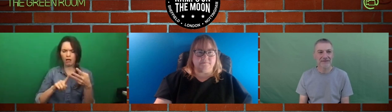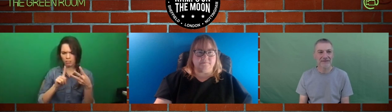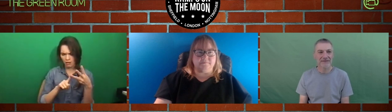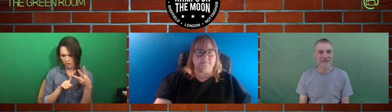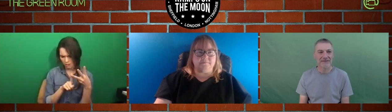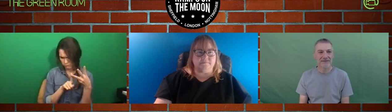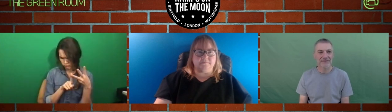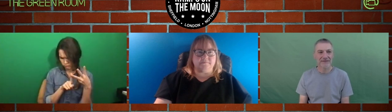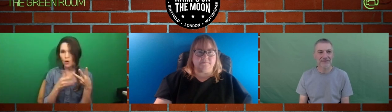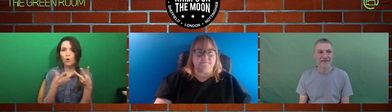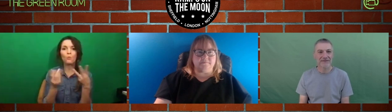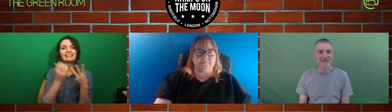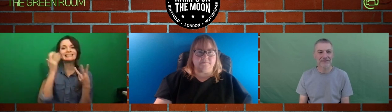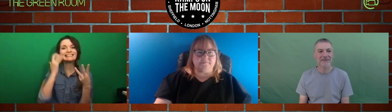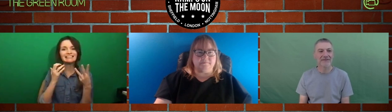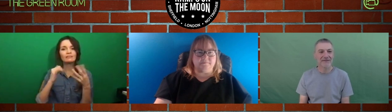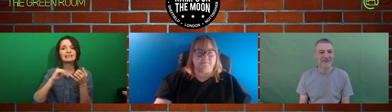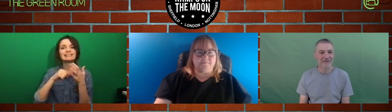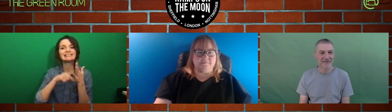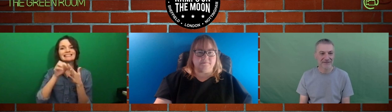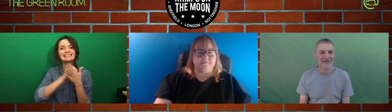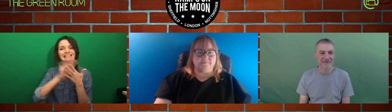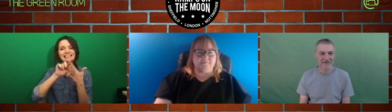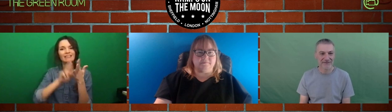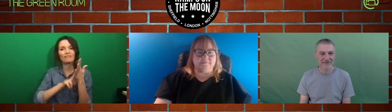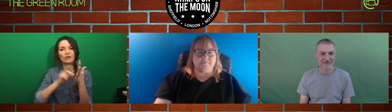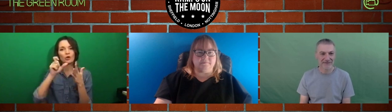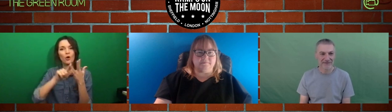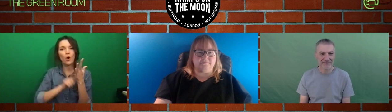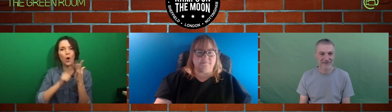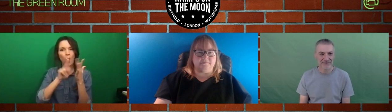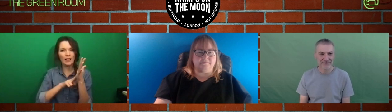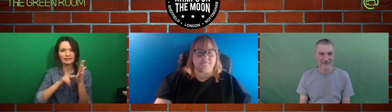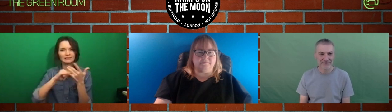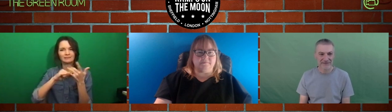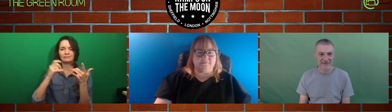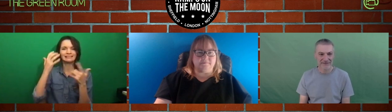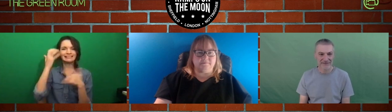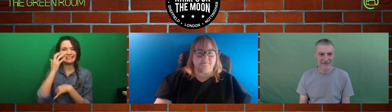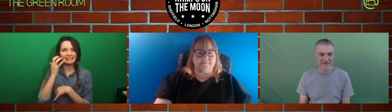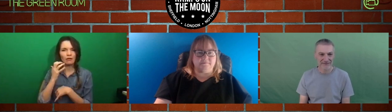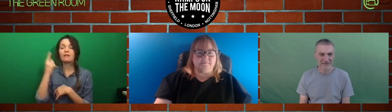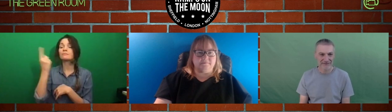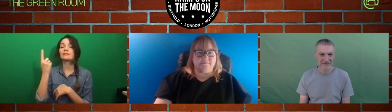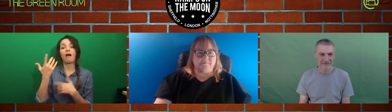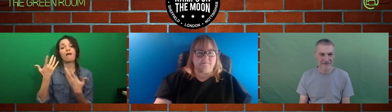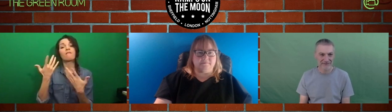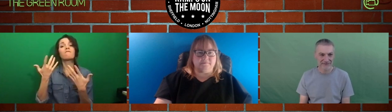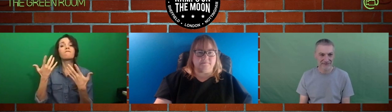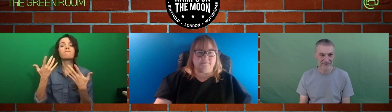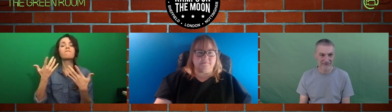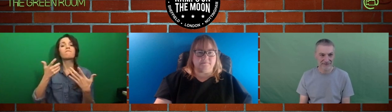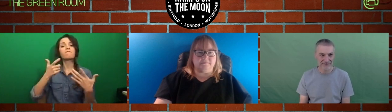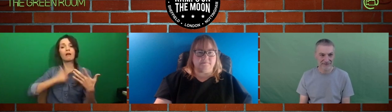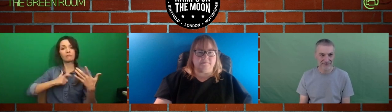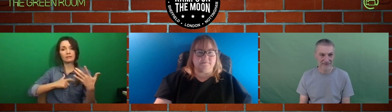Stephen Collins who played Bill Sikes in the show and we look at the Deaf perspective so we look at the role of